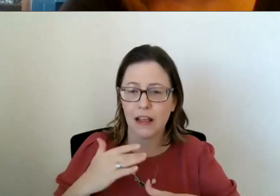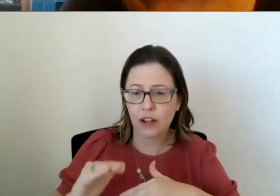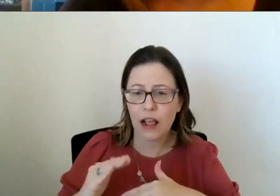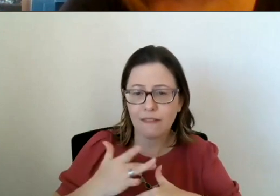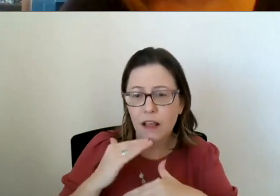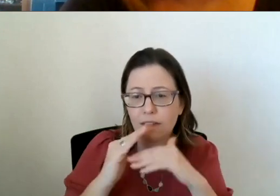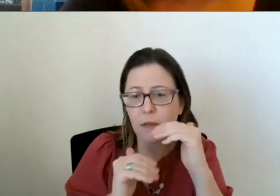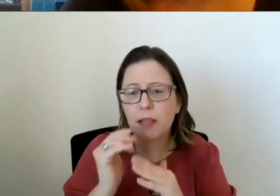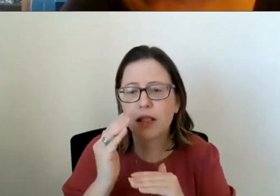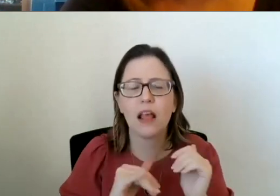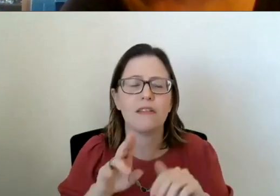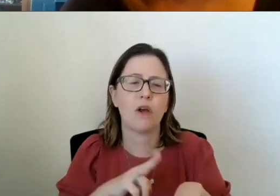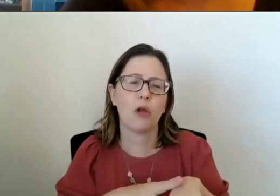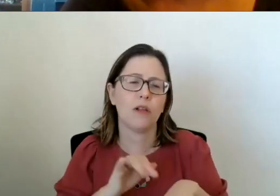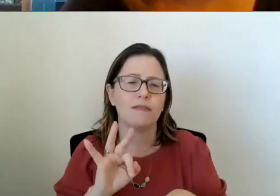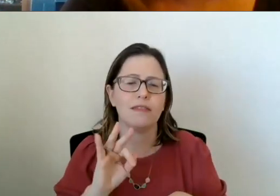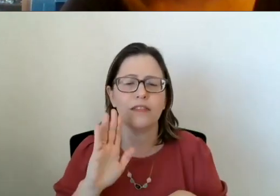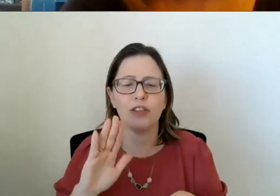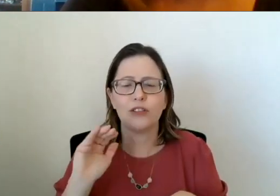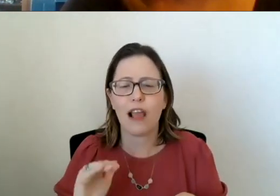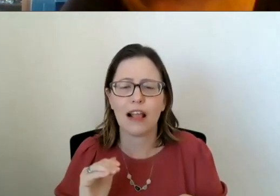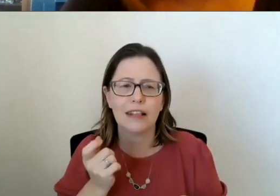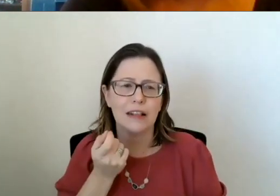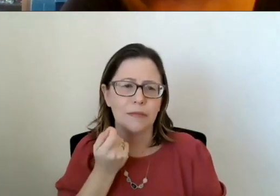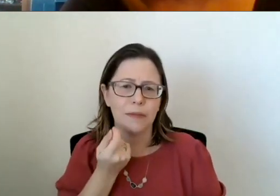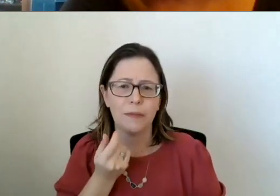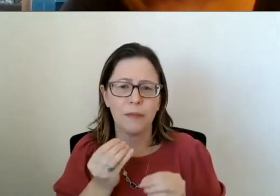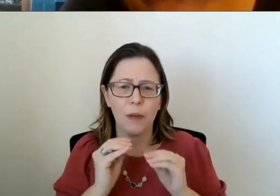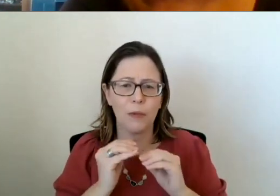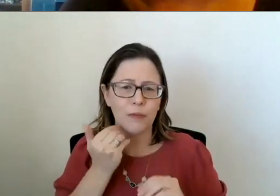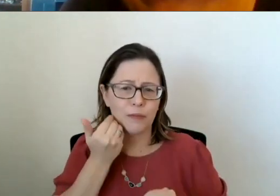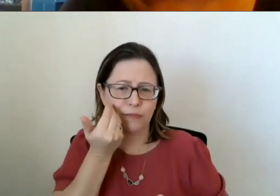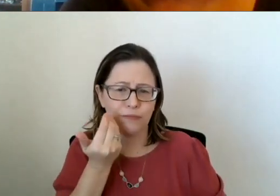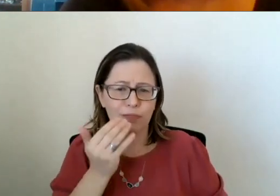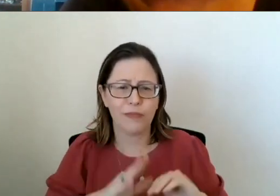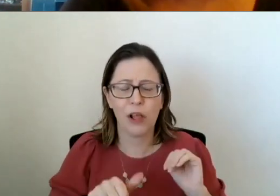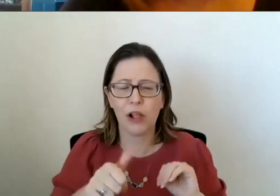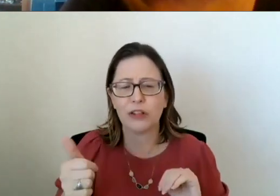child. How they respond. If they feel comfortable. And it's normal if your child would feel a little